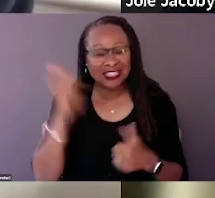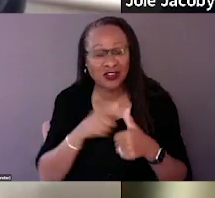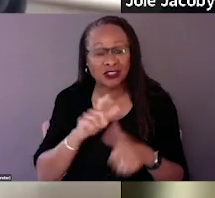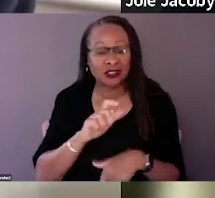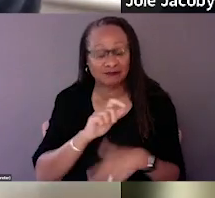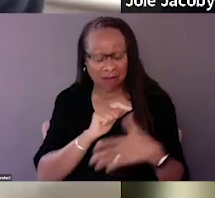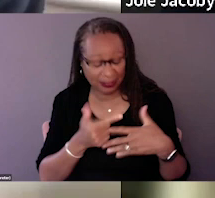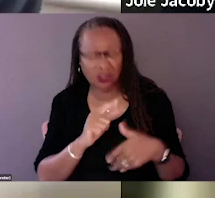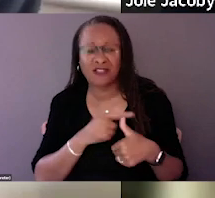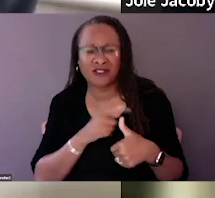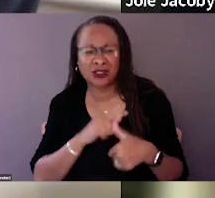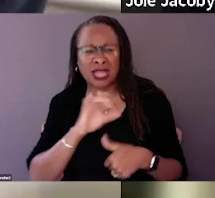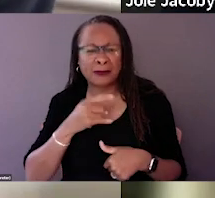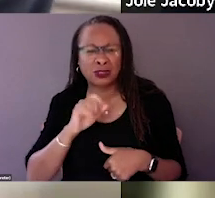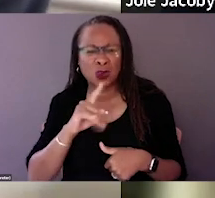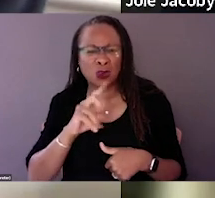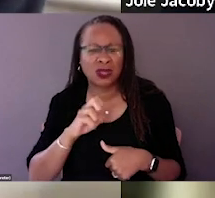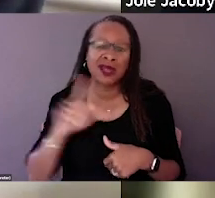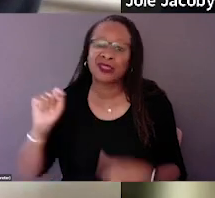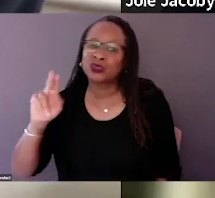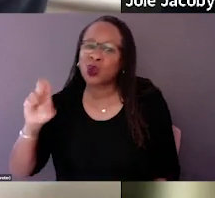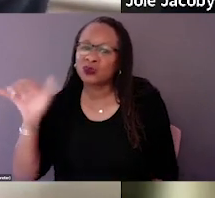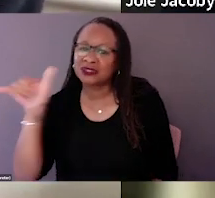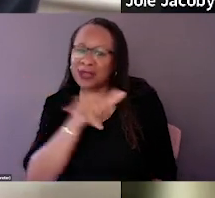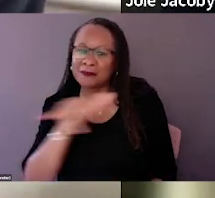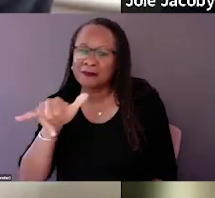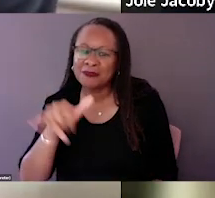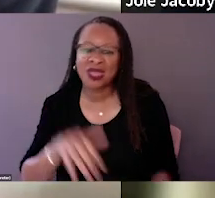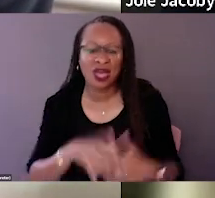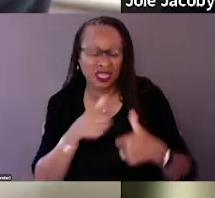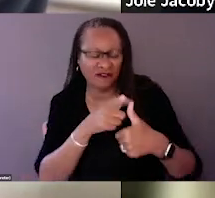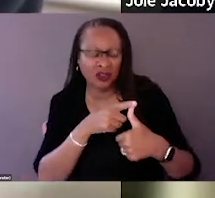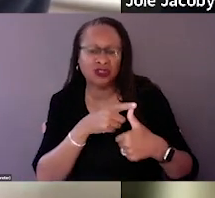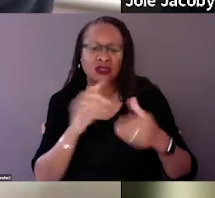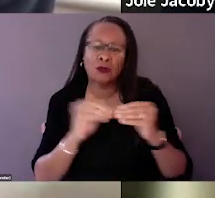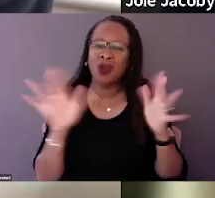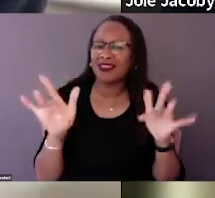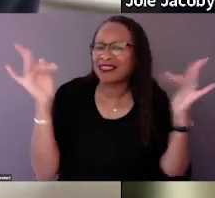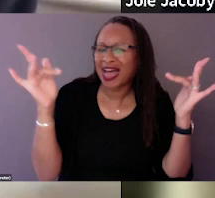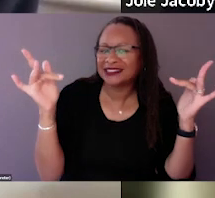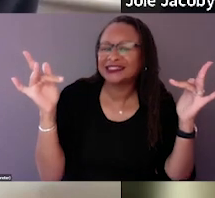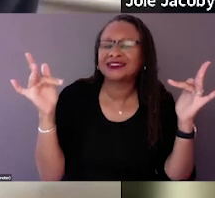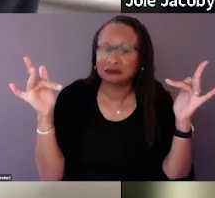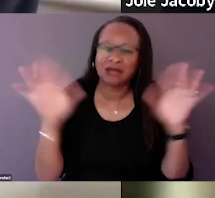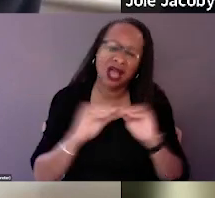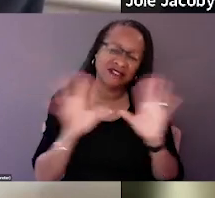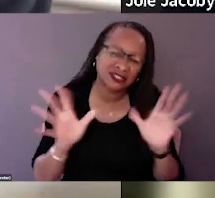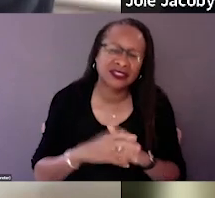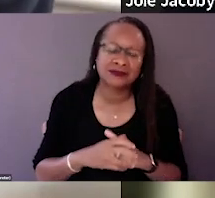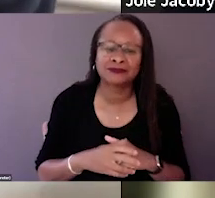I mean, they're all tonally obviously, but the first episode is much more lighter in fair, obviously, than the second episode,